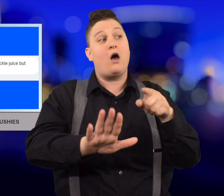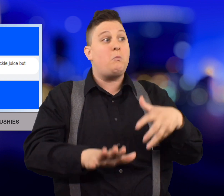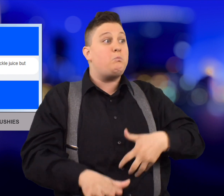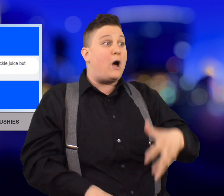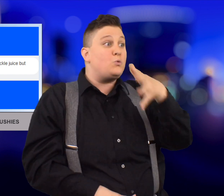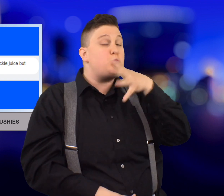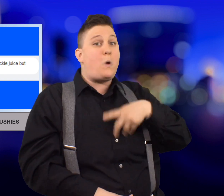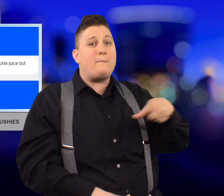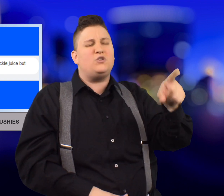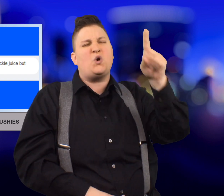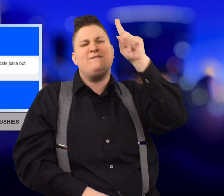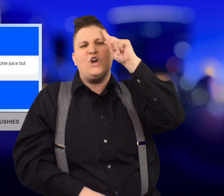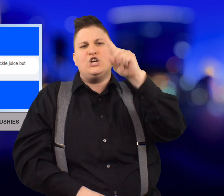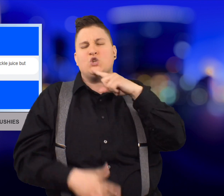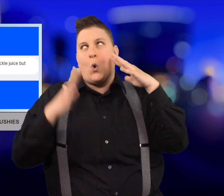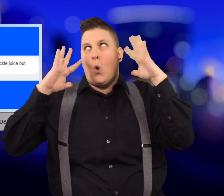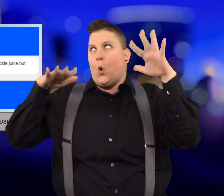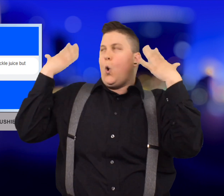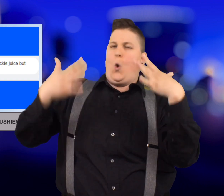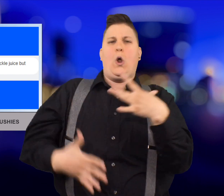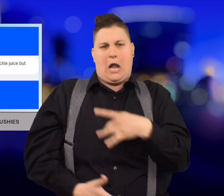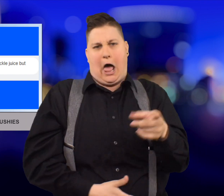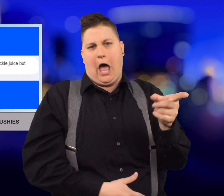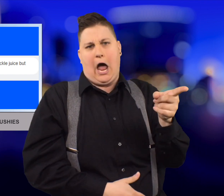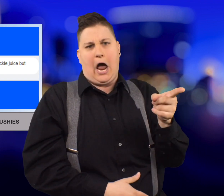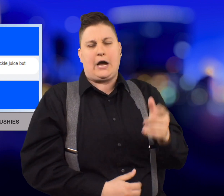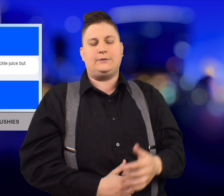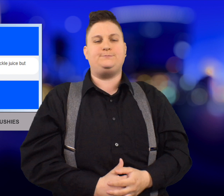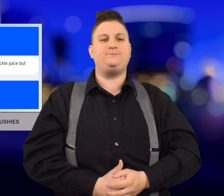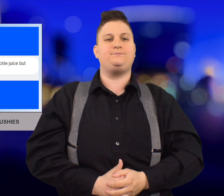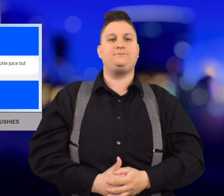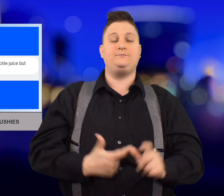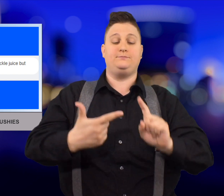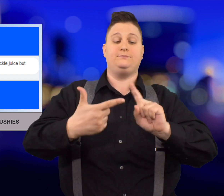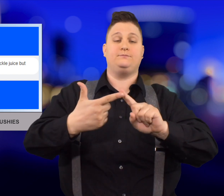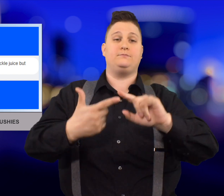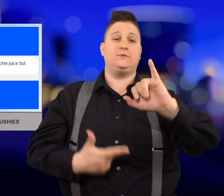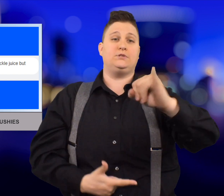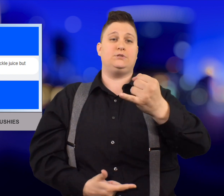pregnant ladies will go for it for sure."